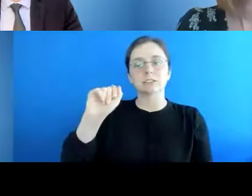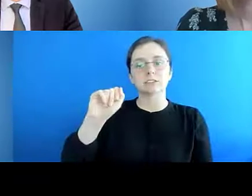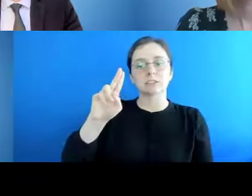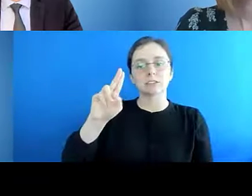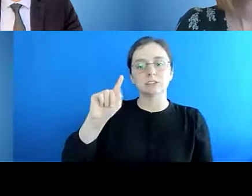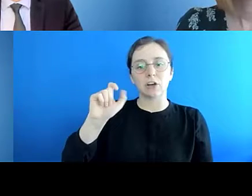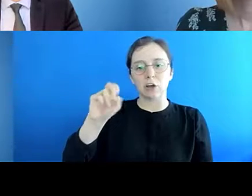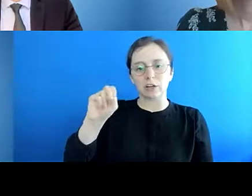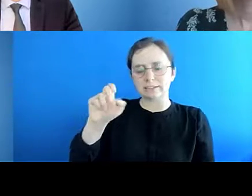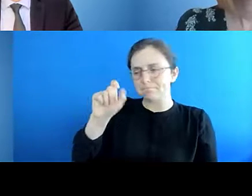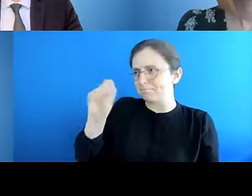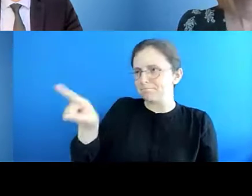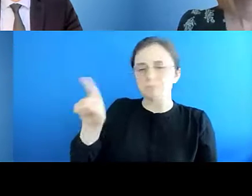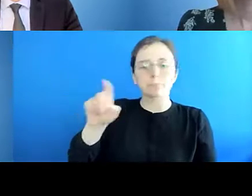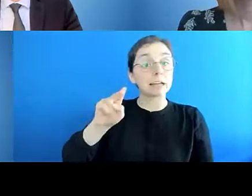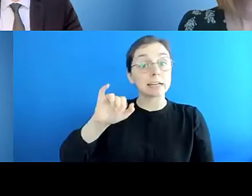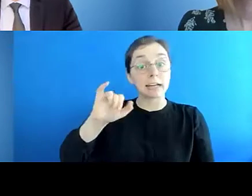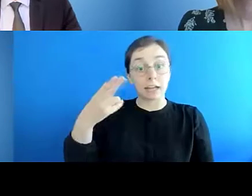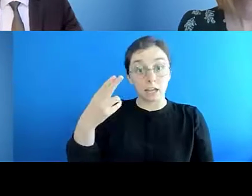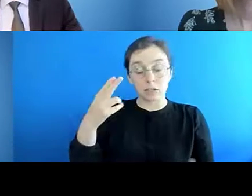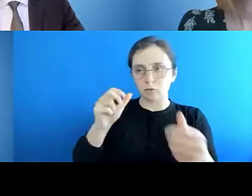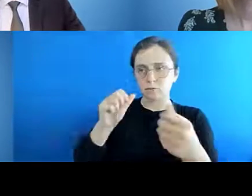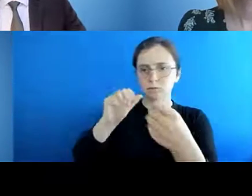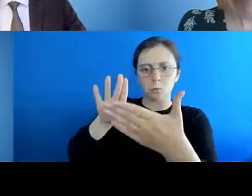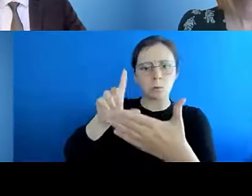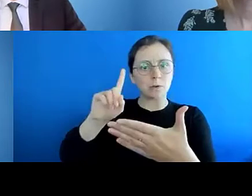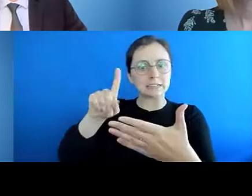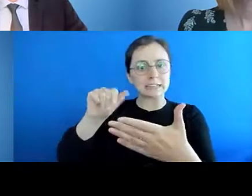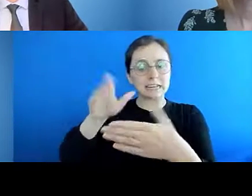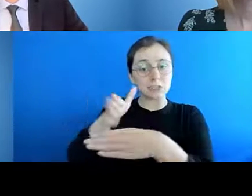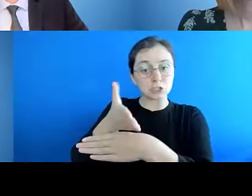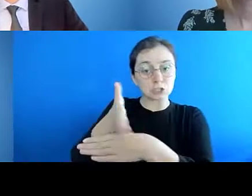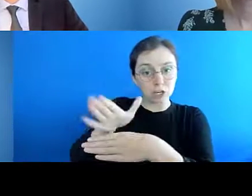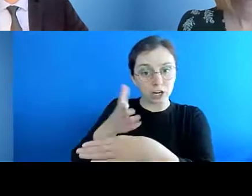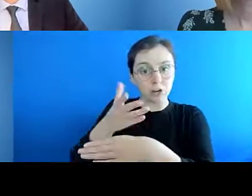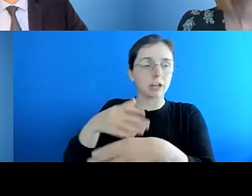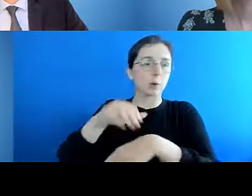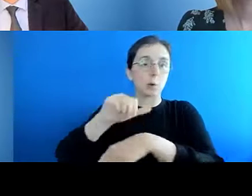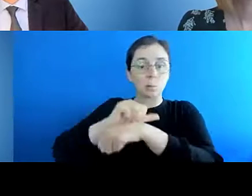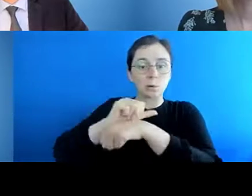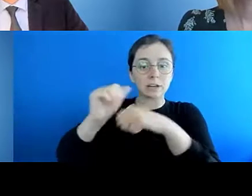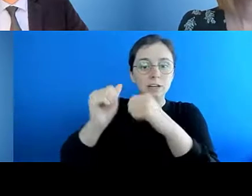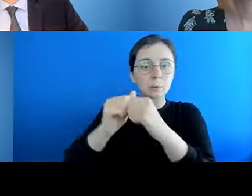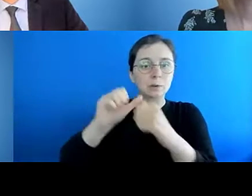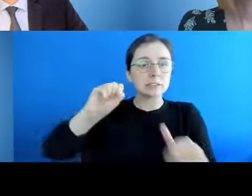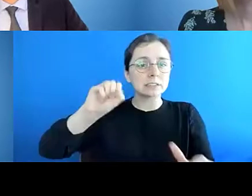How does NIH intend to approach data-sharing requirements when working with sovereign native nations?